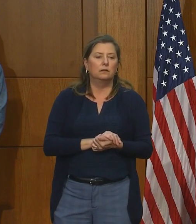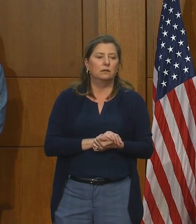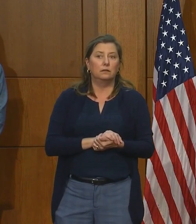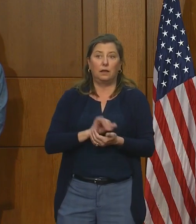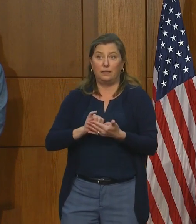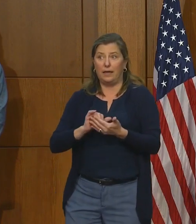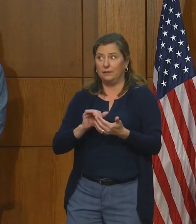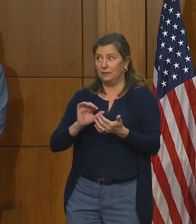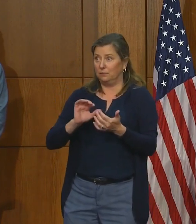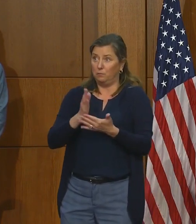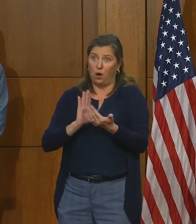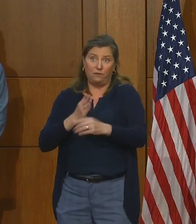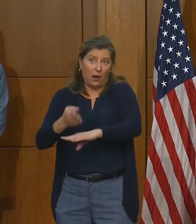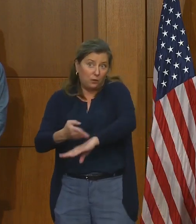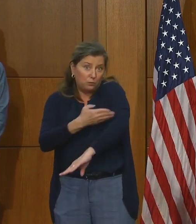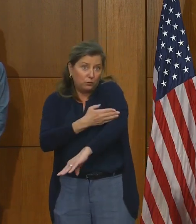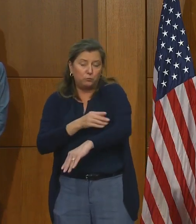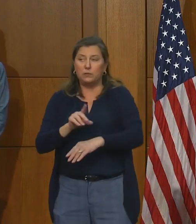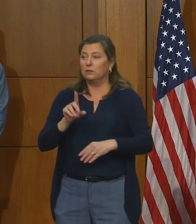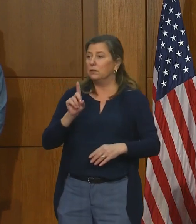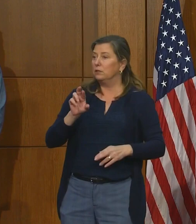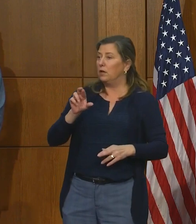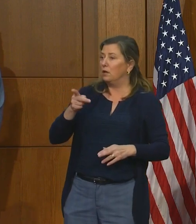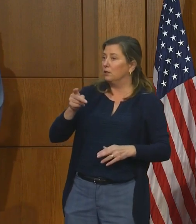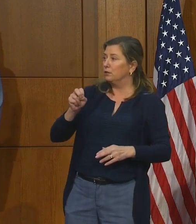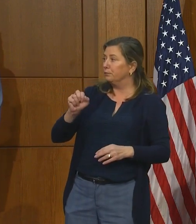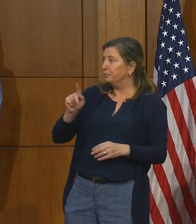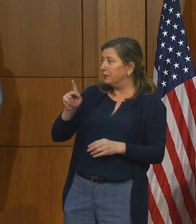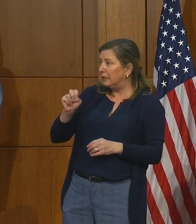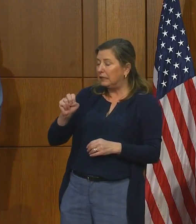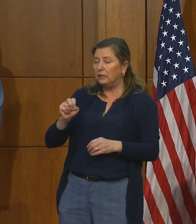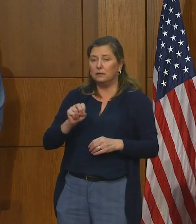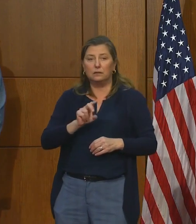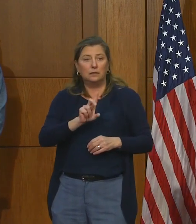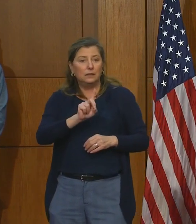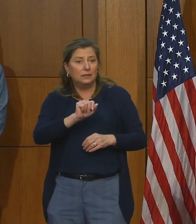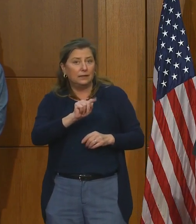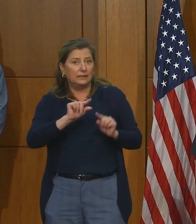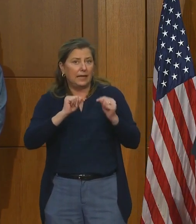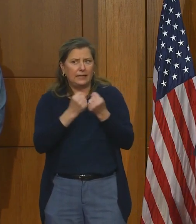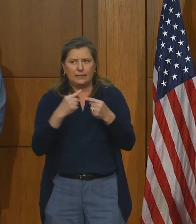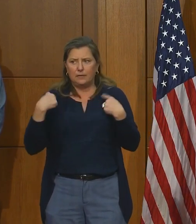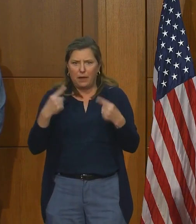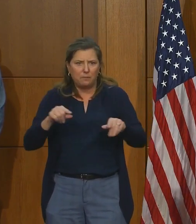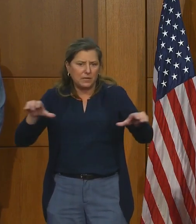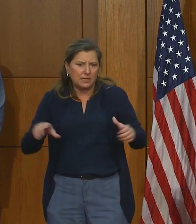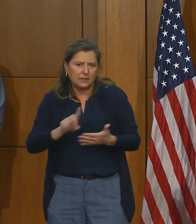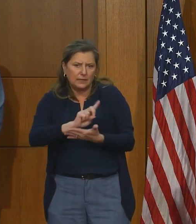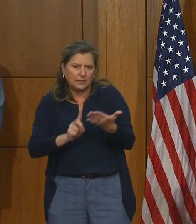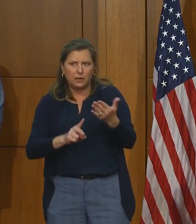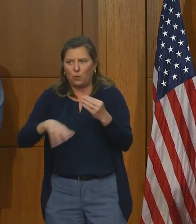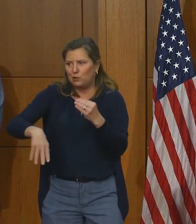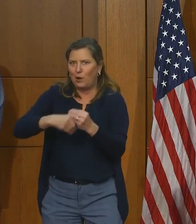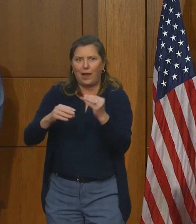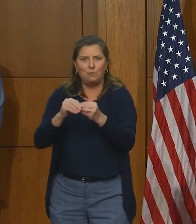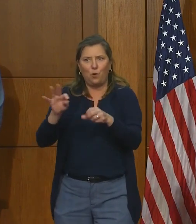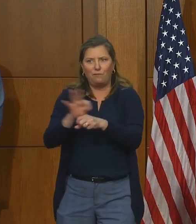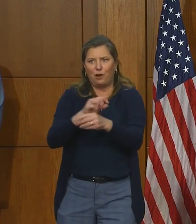FUNCTIONAL TODAY. IN THAT PART OF OUR OUR IMPROVEMENT- DR PEAK